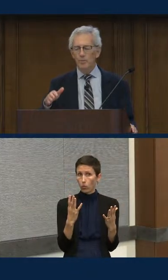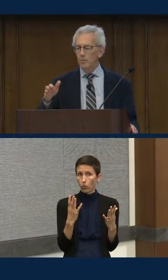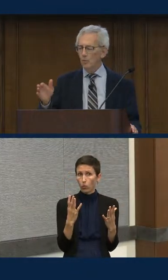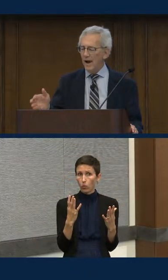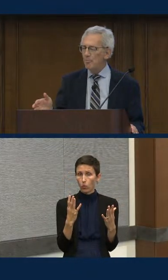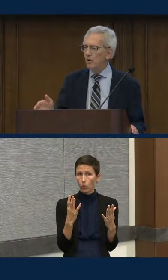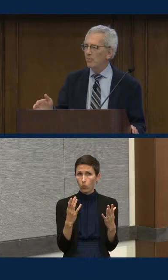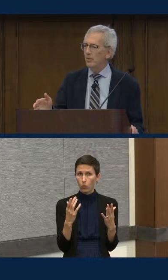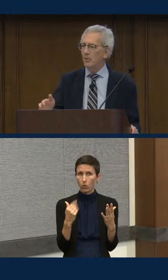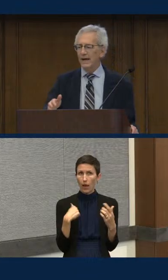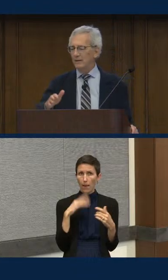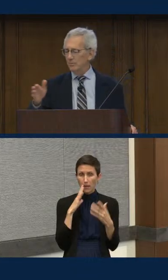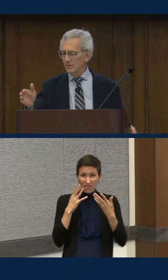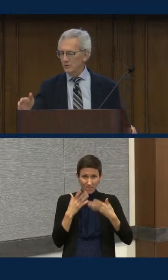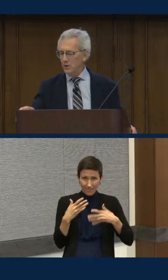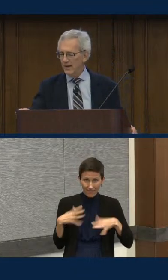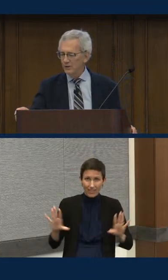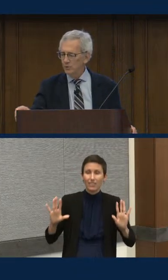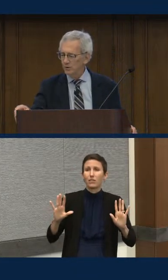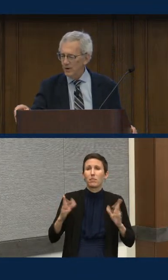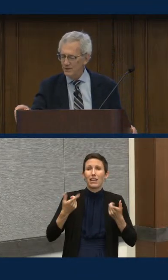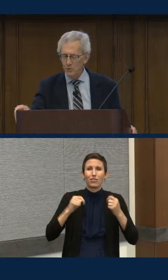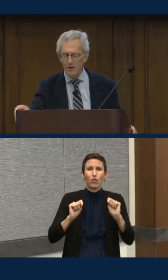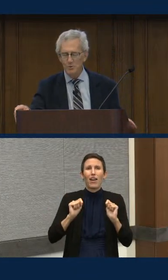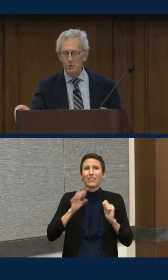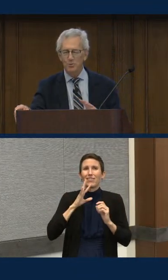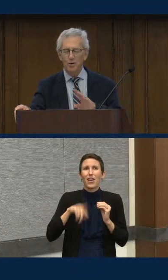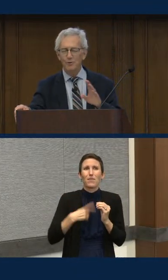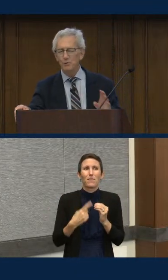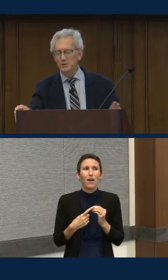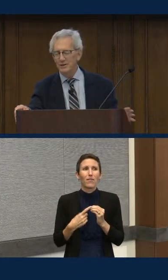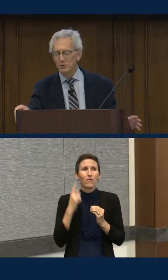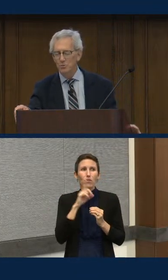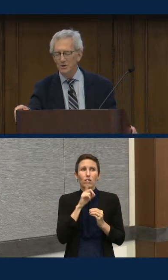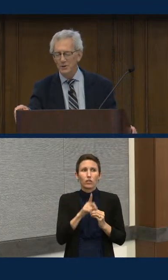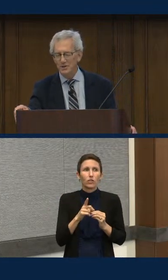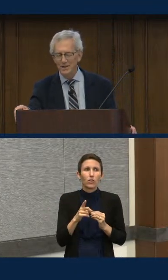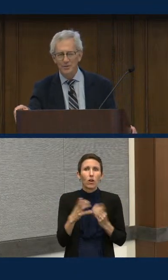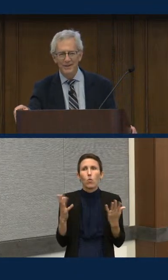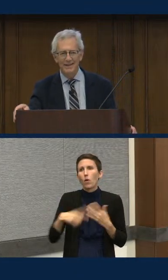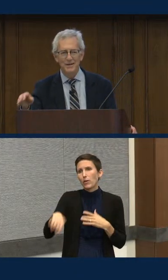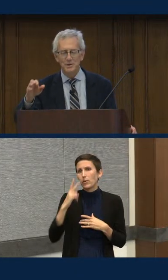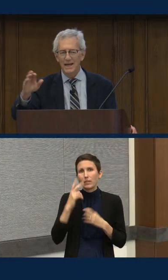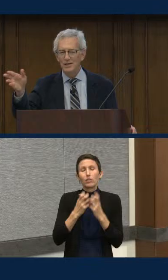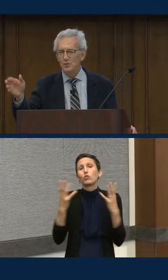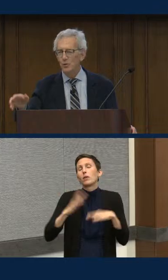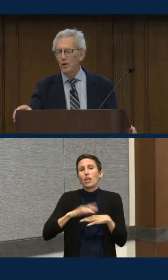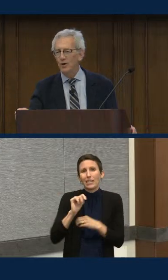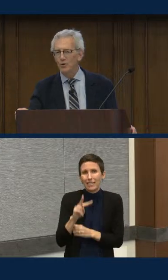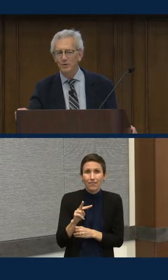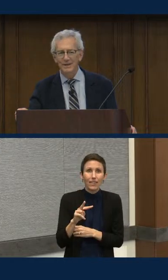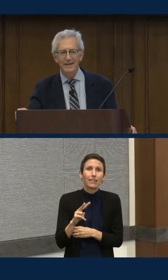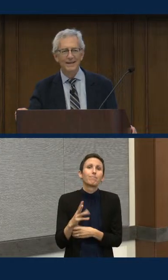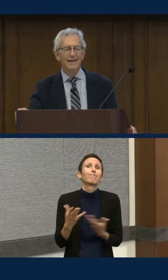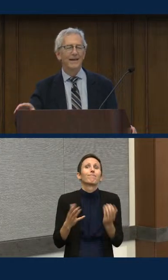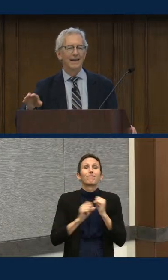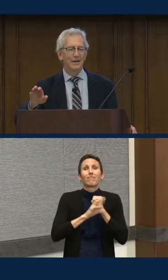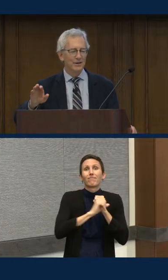by trying to address what I'm sure all of you see too much on